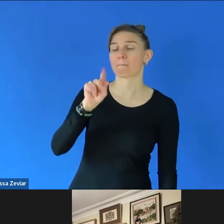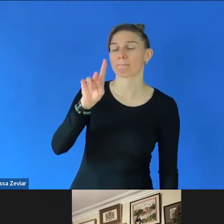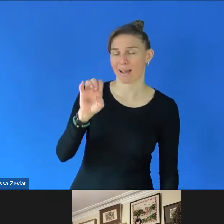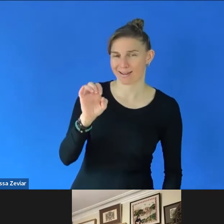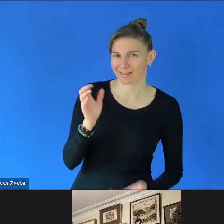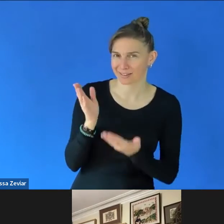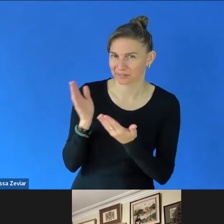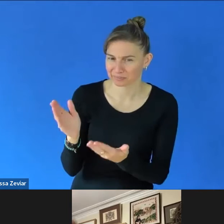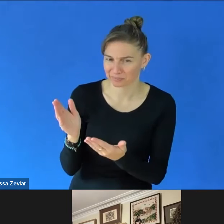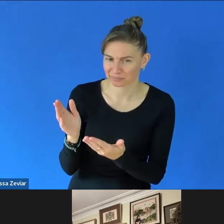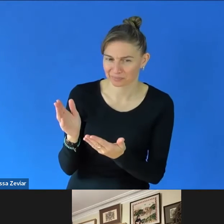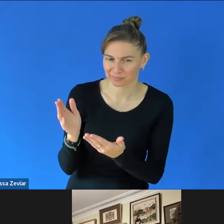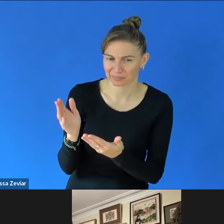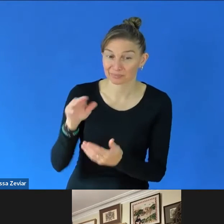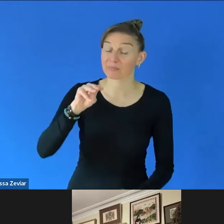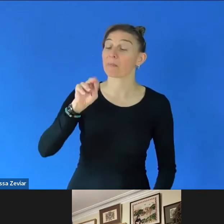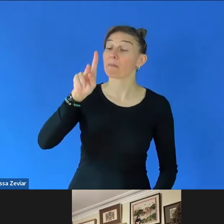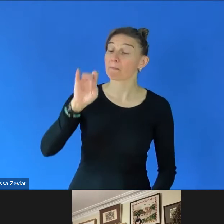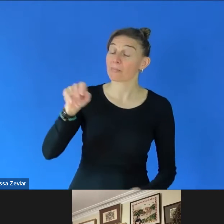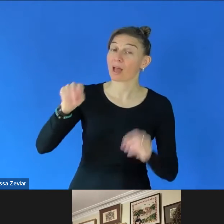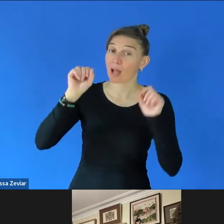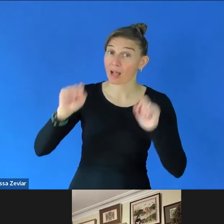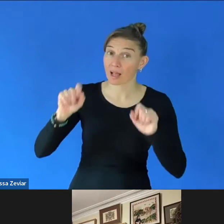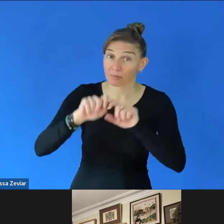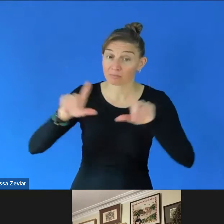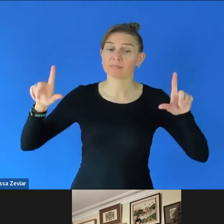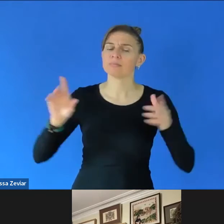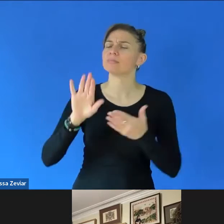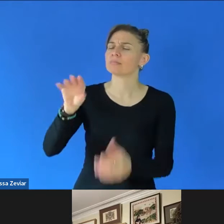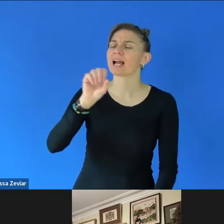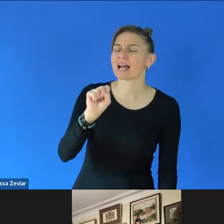Mike, please switch on your camera and talk about the aim of the programme,